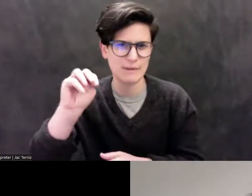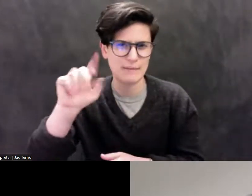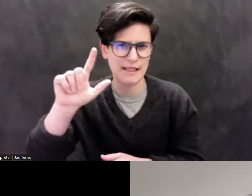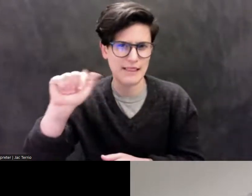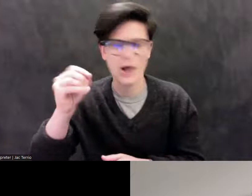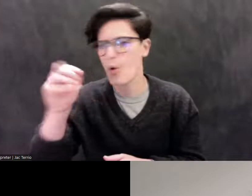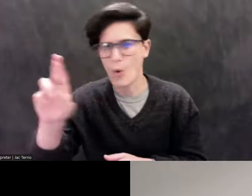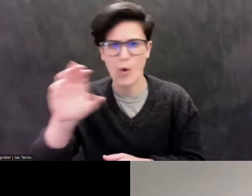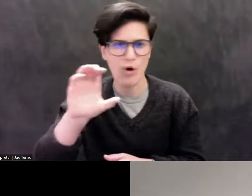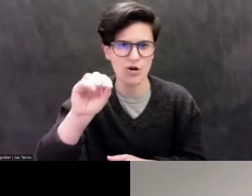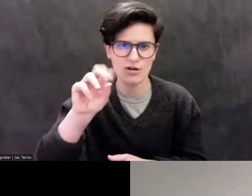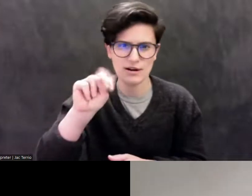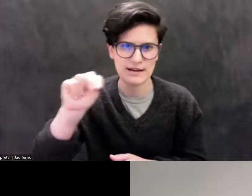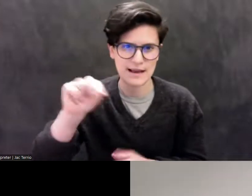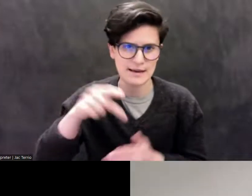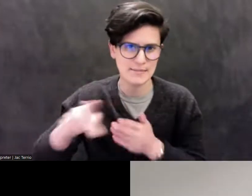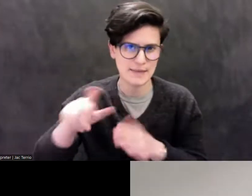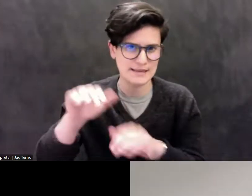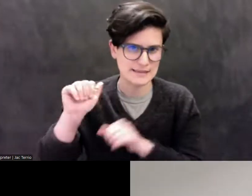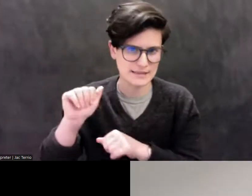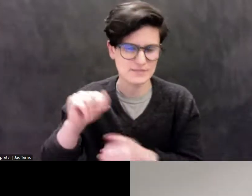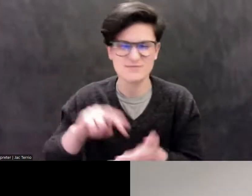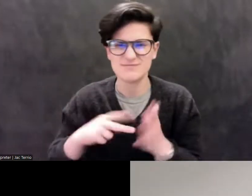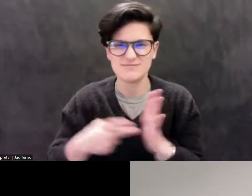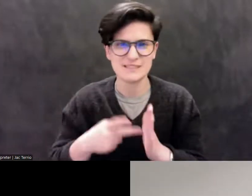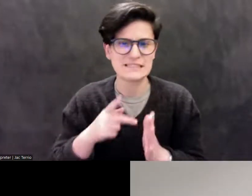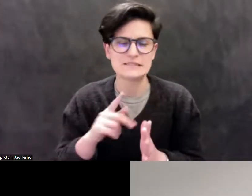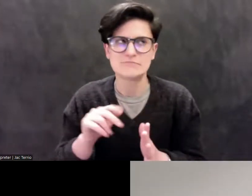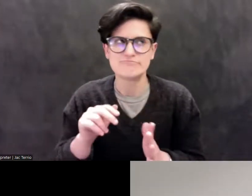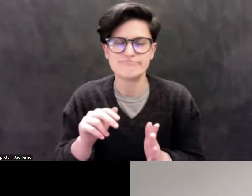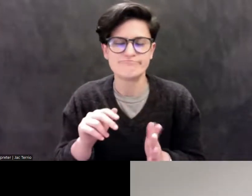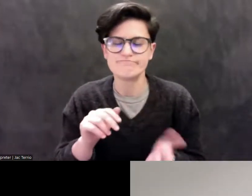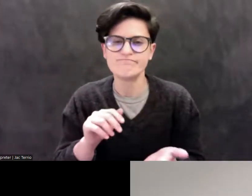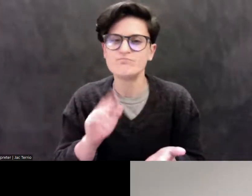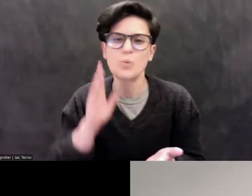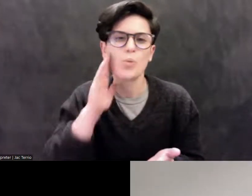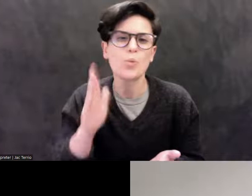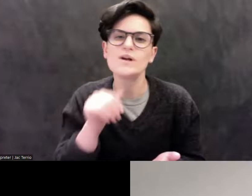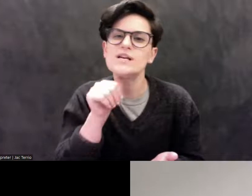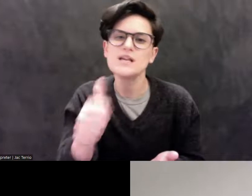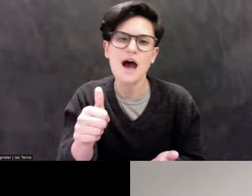15:56:15 It would not count against your usage of Fmla.